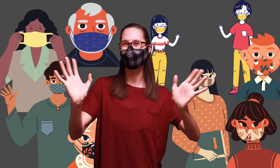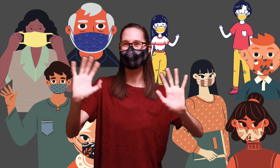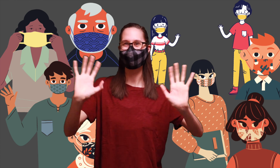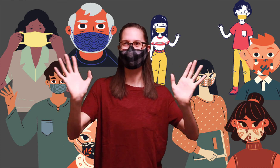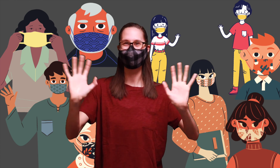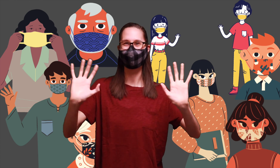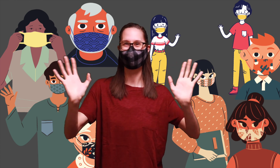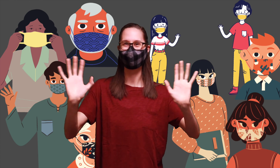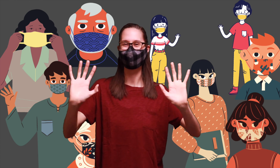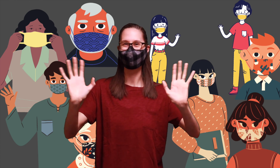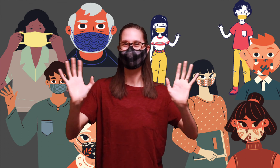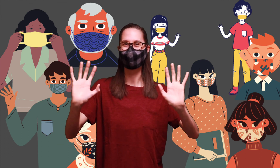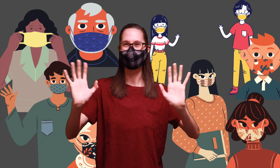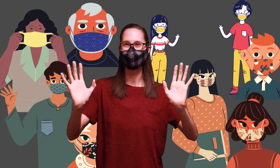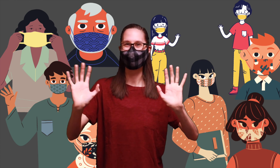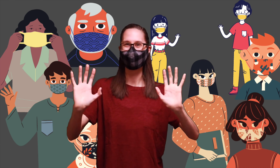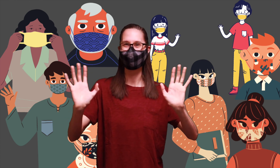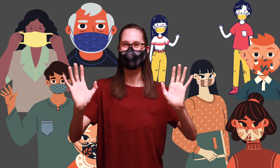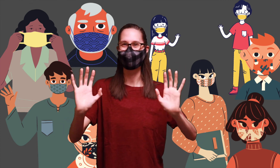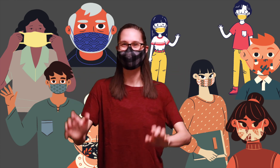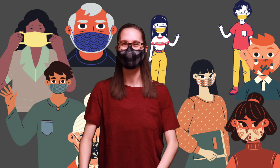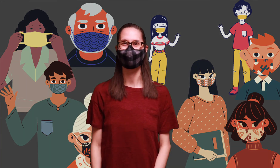Bye!